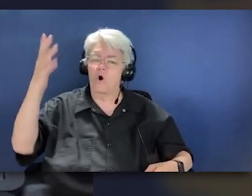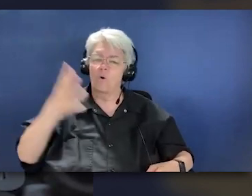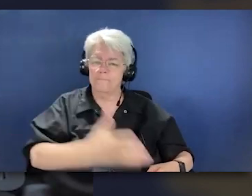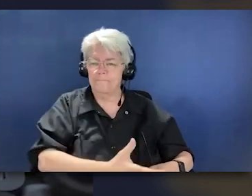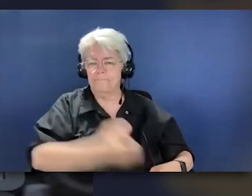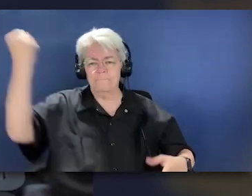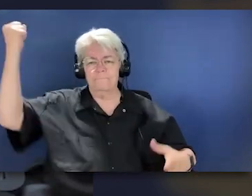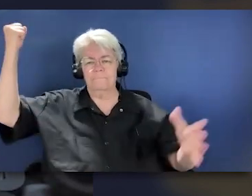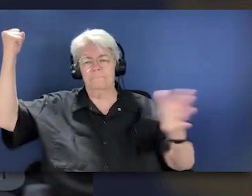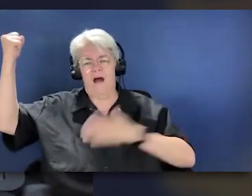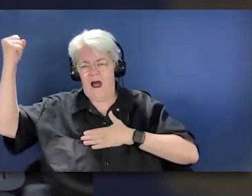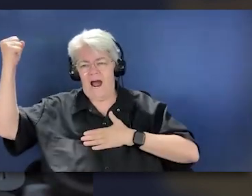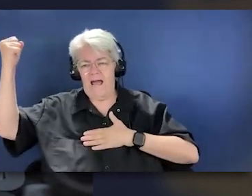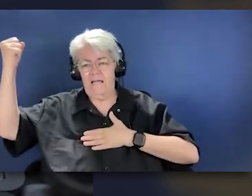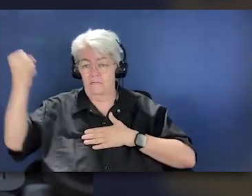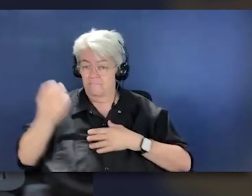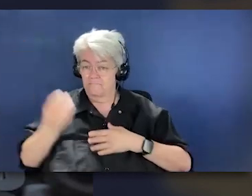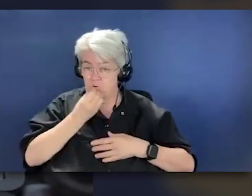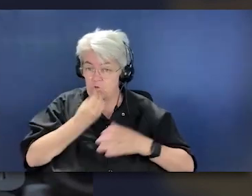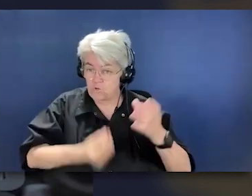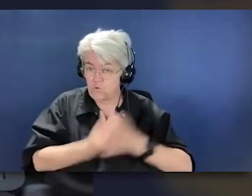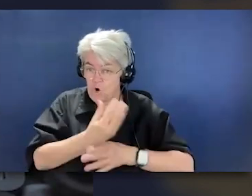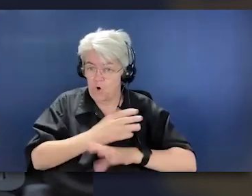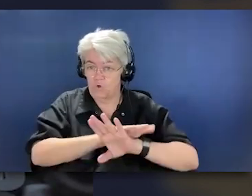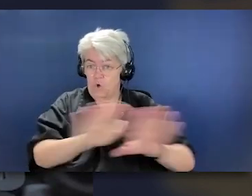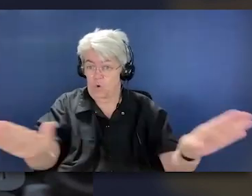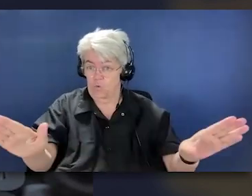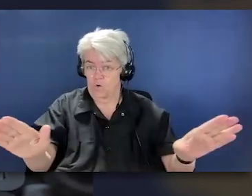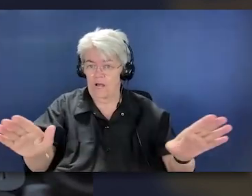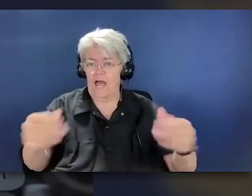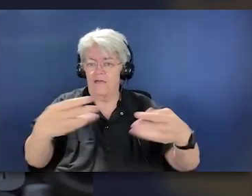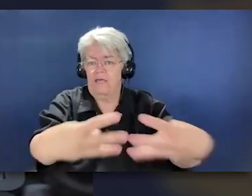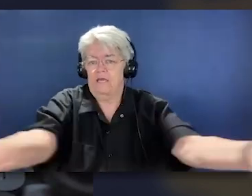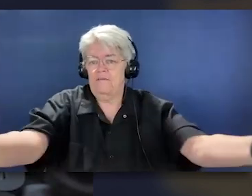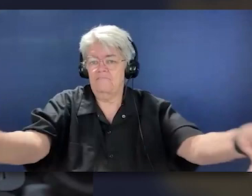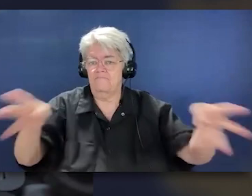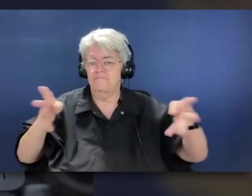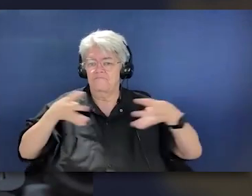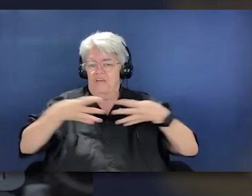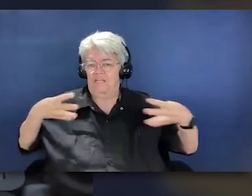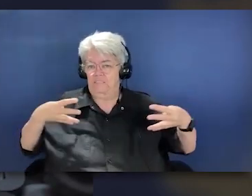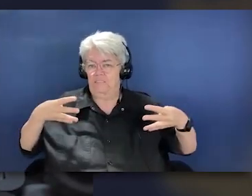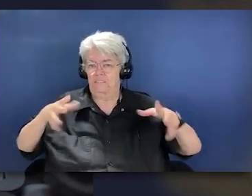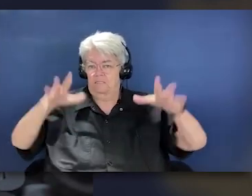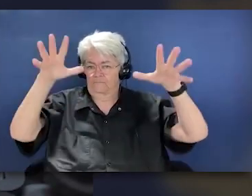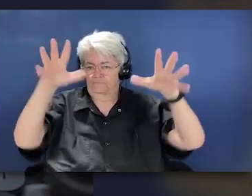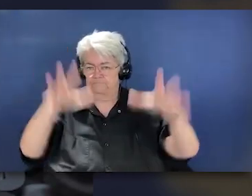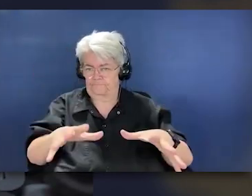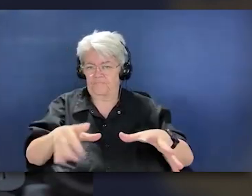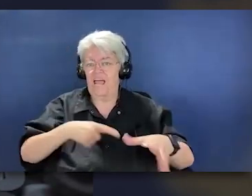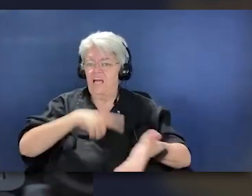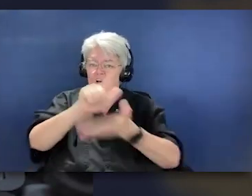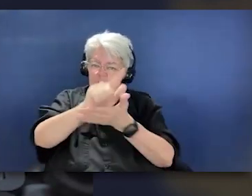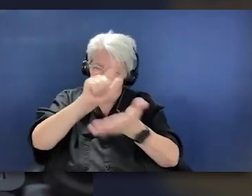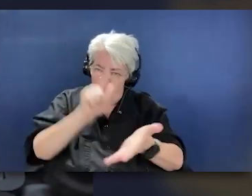food there anymore, and they enclosed it and they instituted a bunch of laws that said, "Nope, you